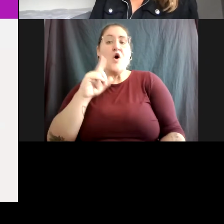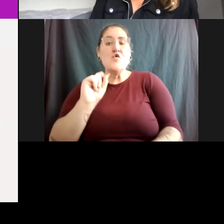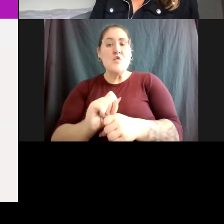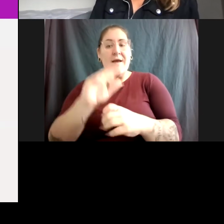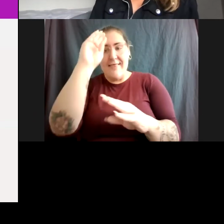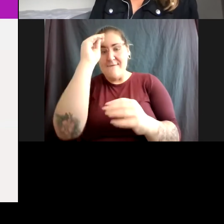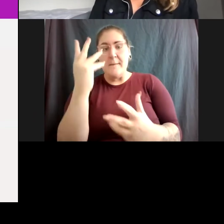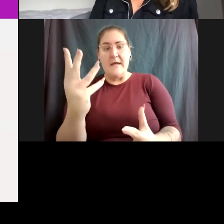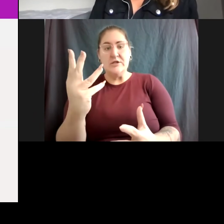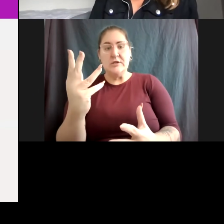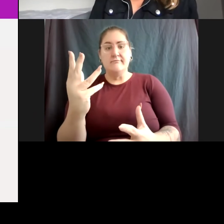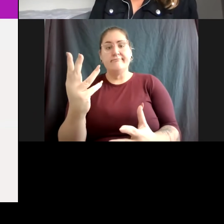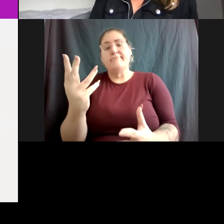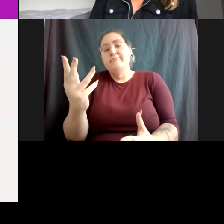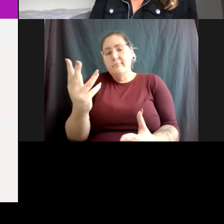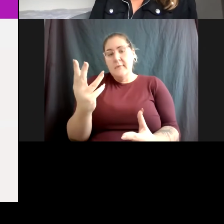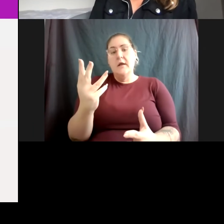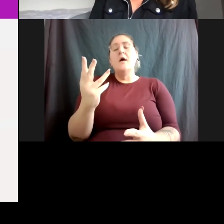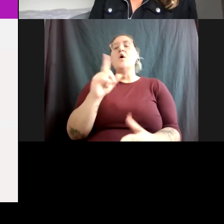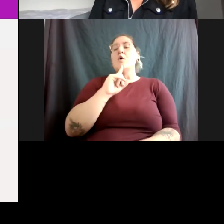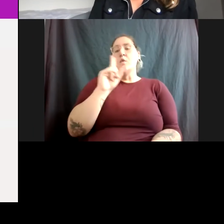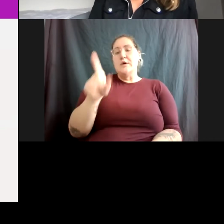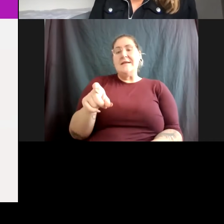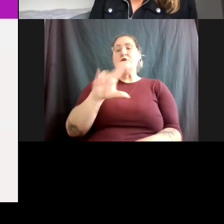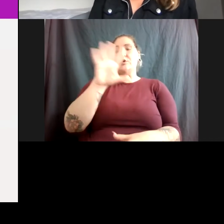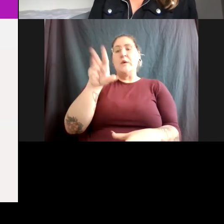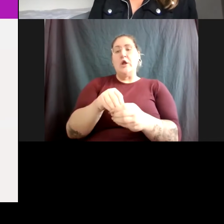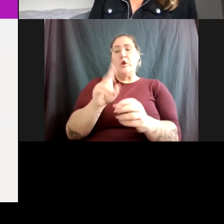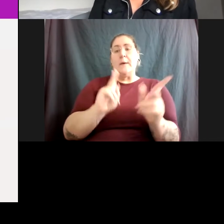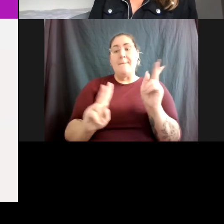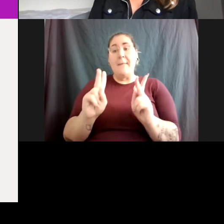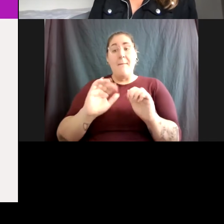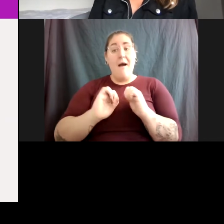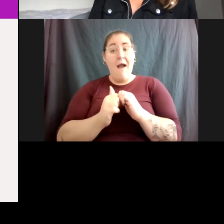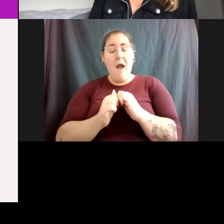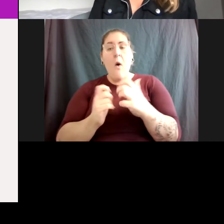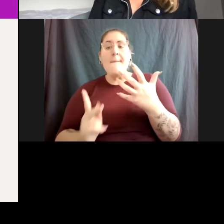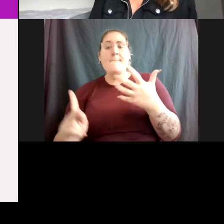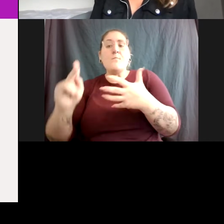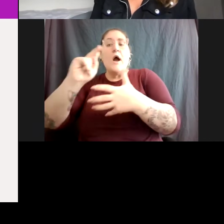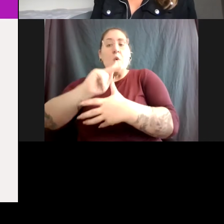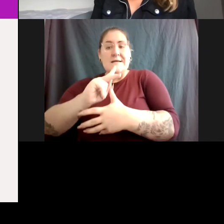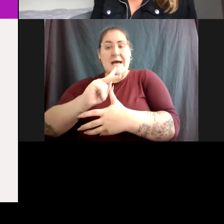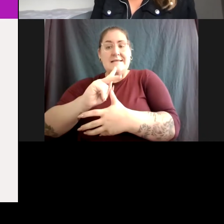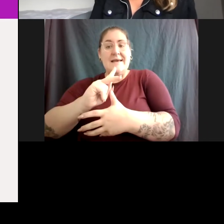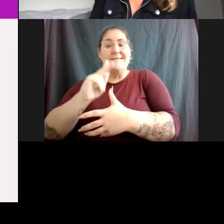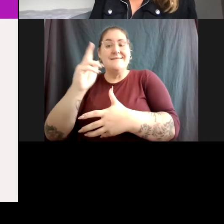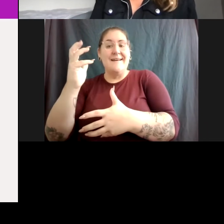within the content and layout. So, never use hover for priority content. You can use